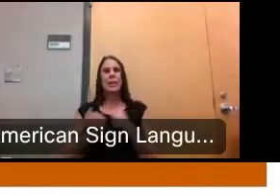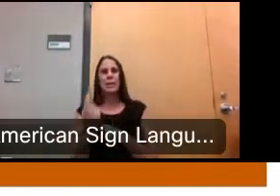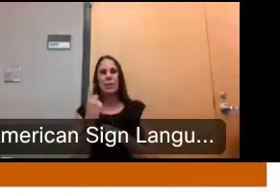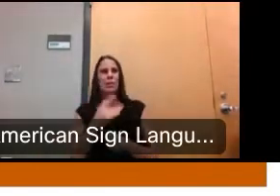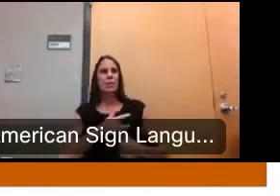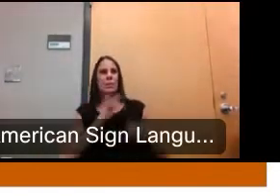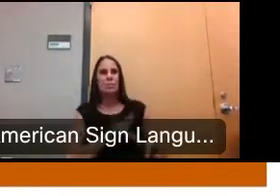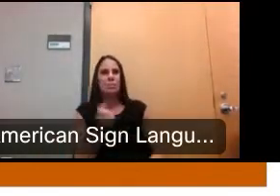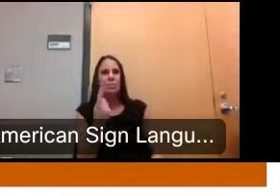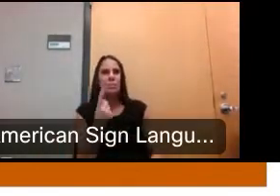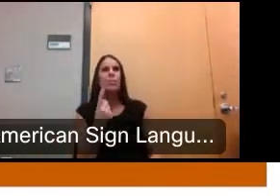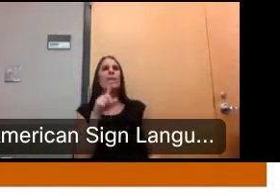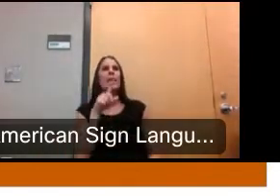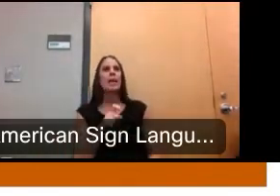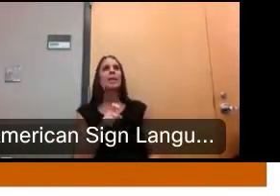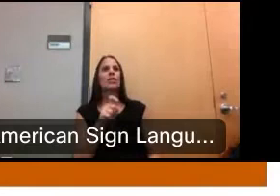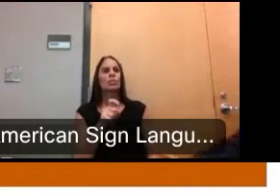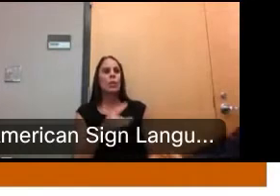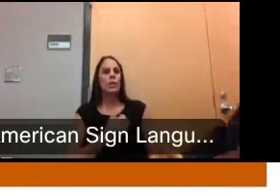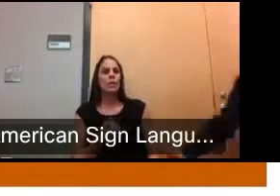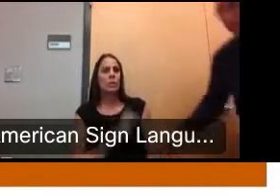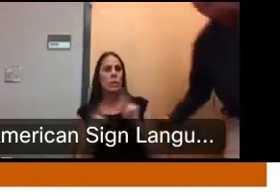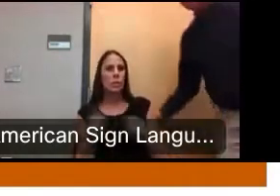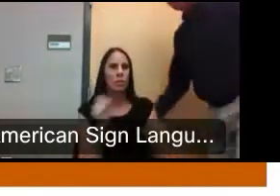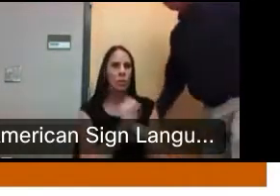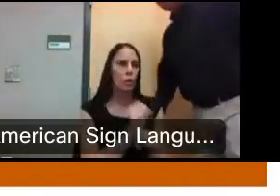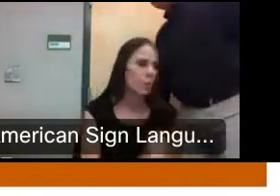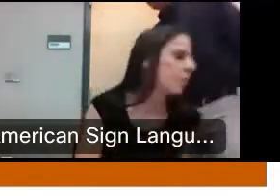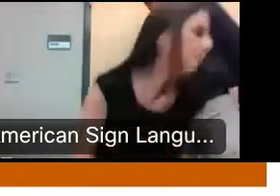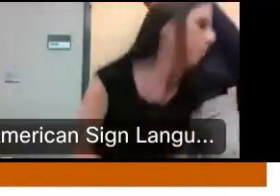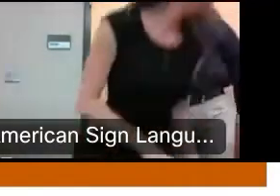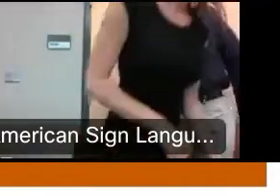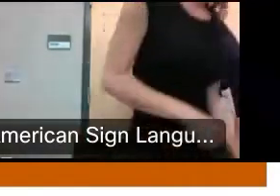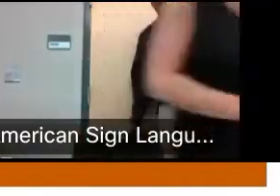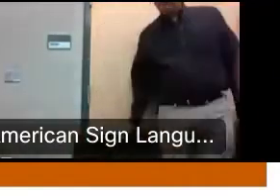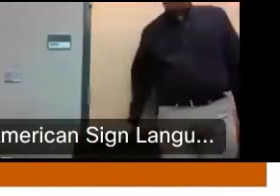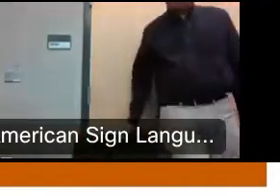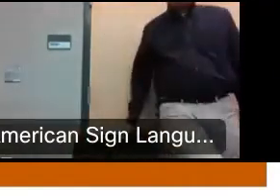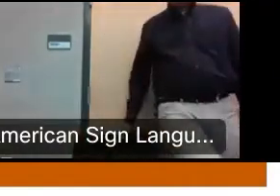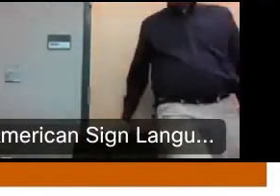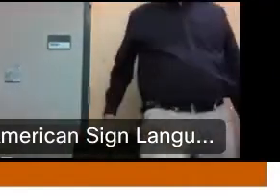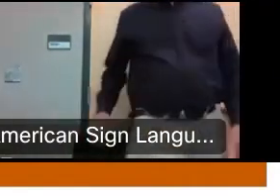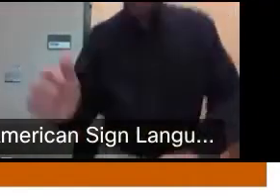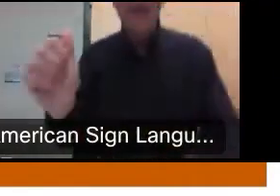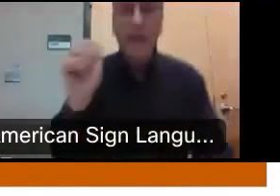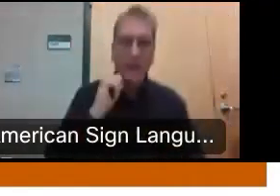who were going to be more vulnerable as a result. And so we were able to pass this along to university like, on an almost daily basis. We were handing our focus group findings to